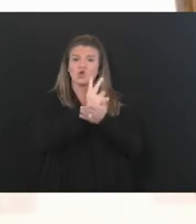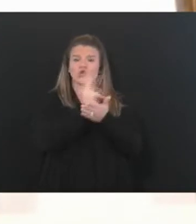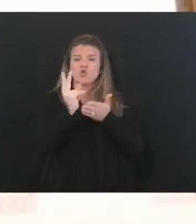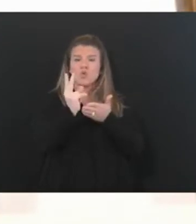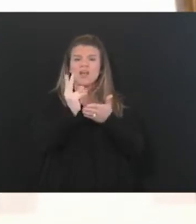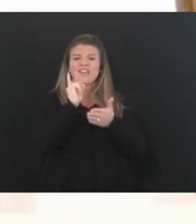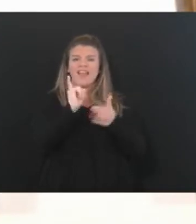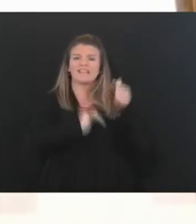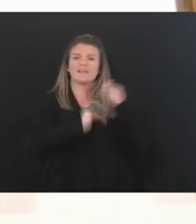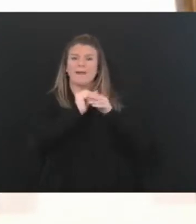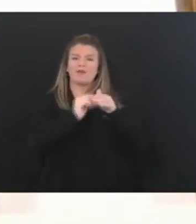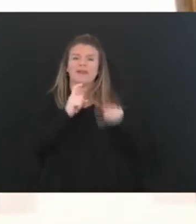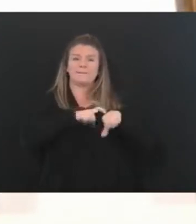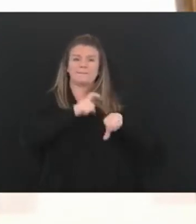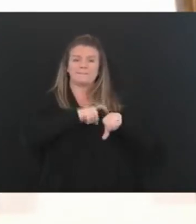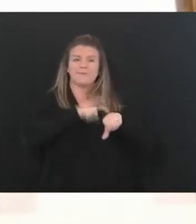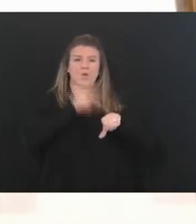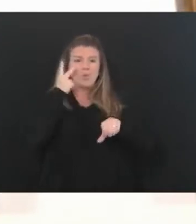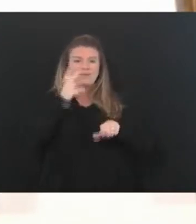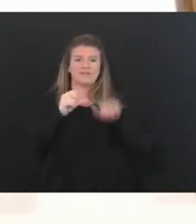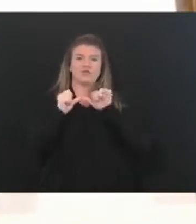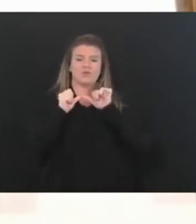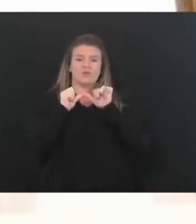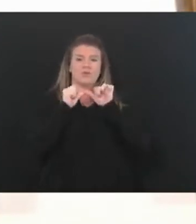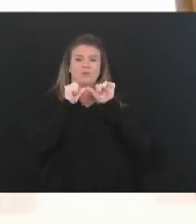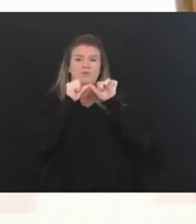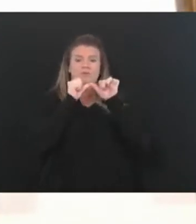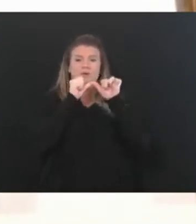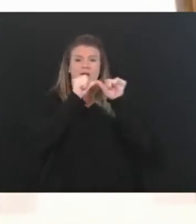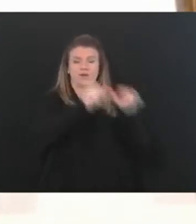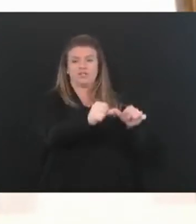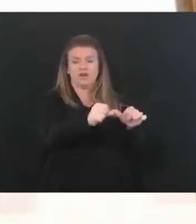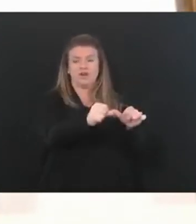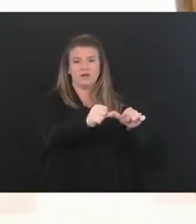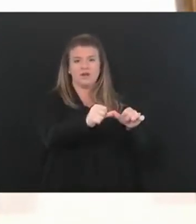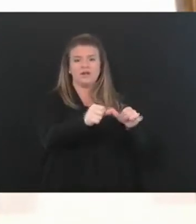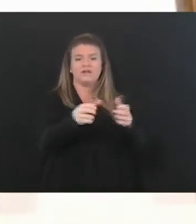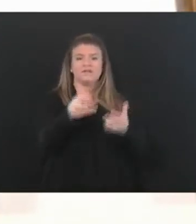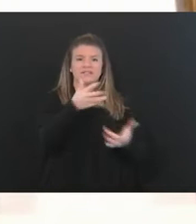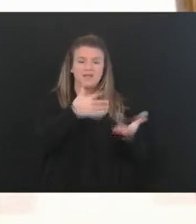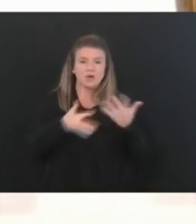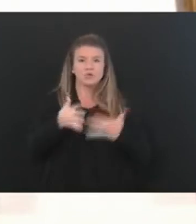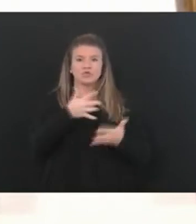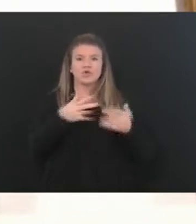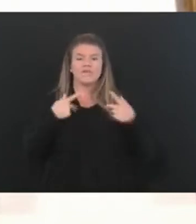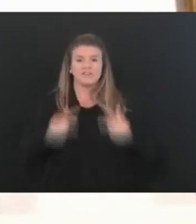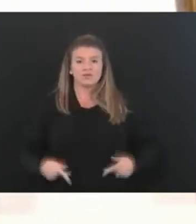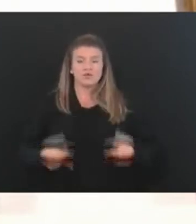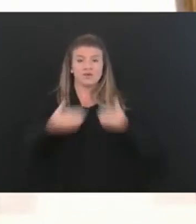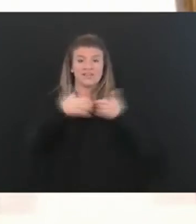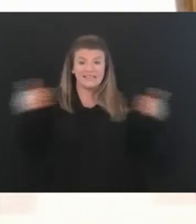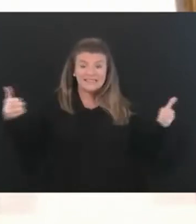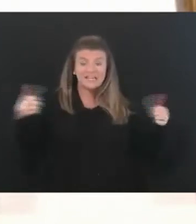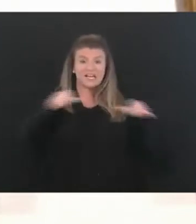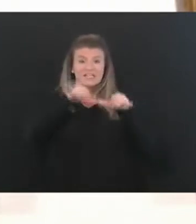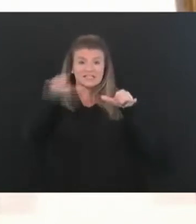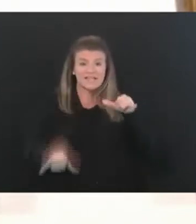SEEING OVER A TWO-WEEK PERIOD. WE KNOW FROM THE INFORMATION IN CHINA THAT TWO WEEKS IS ABOUT THE AMOUNT OF TIME THAT WE SEE